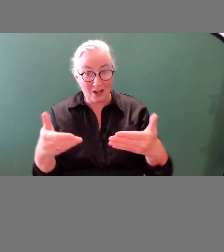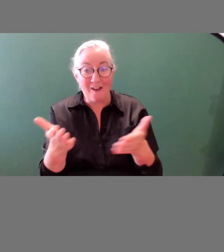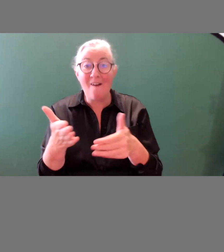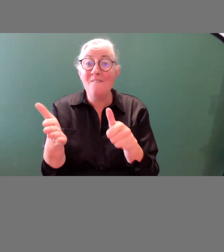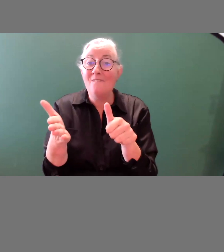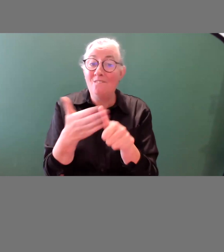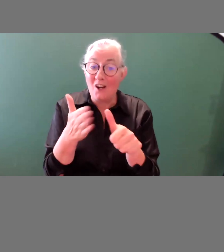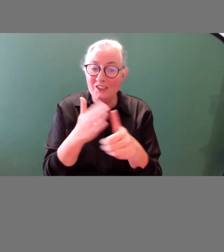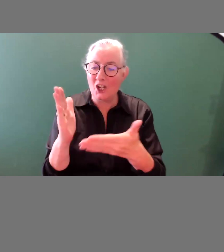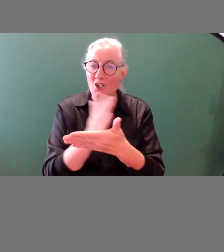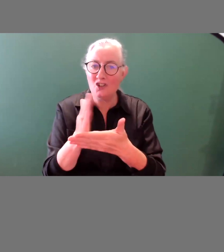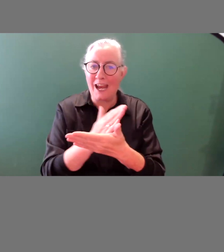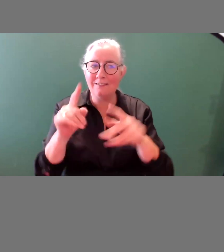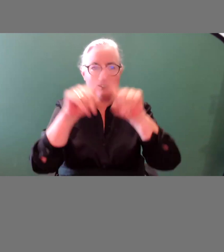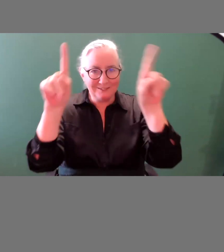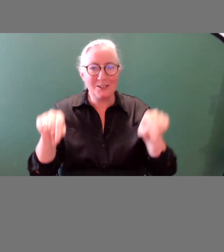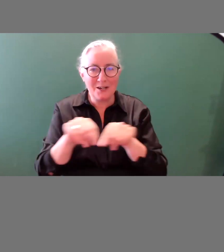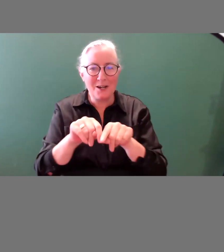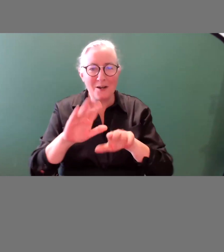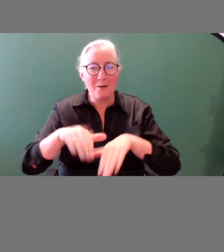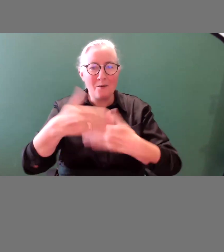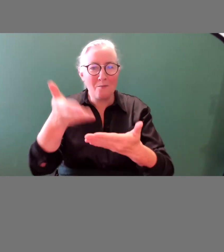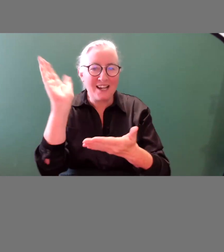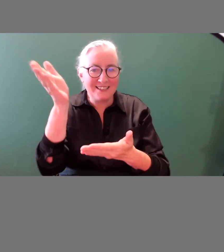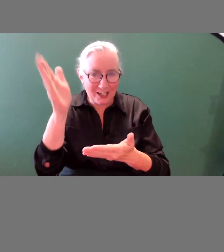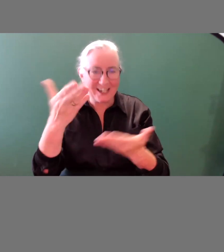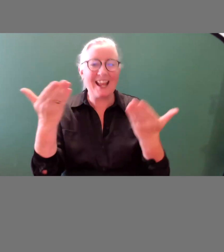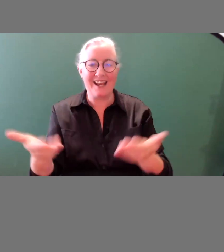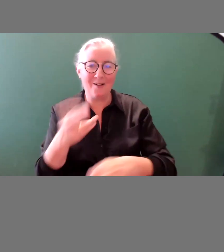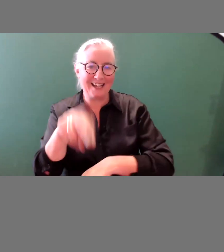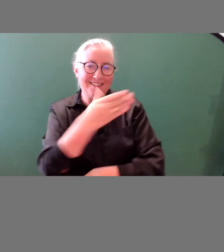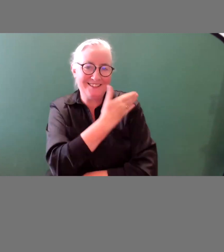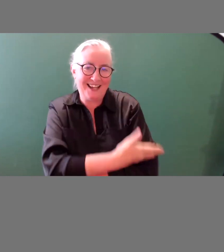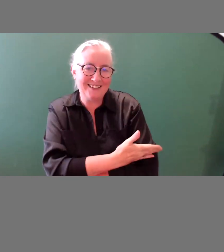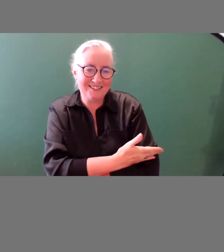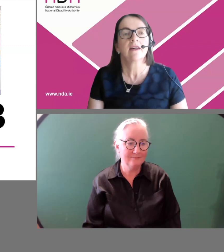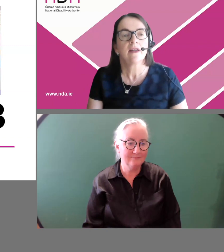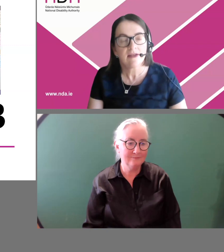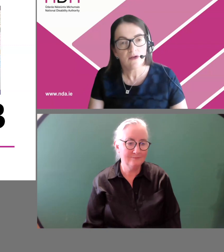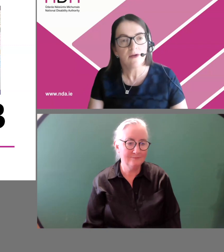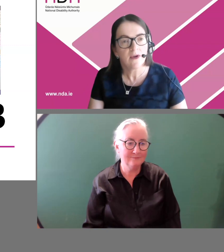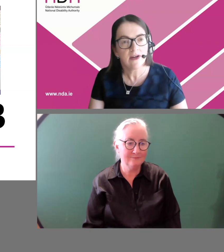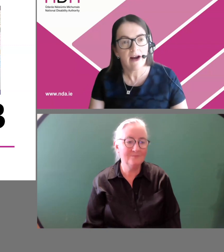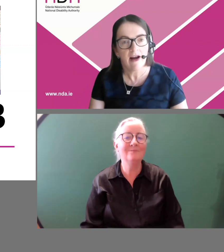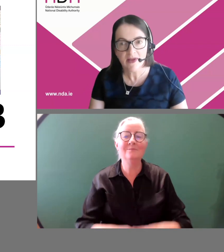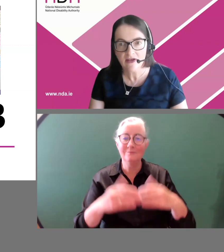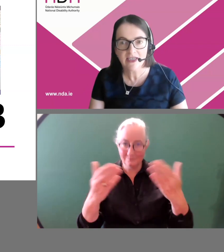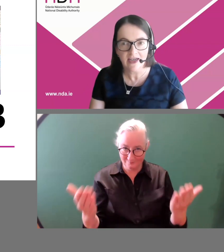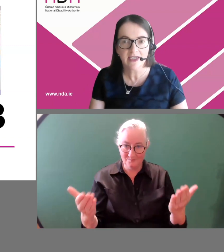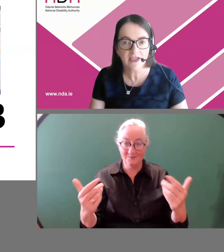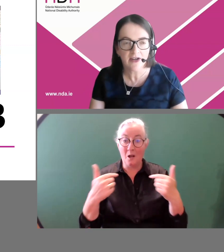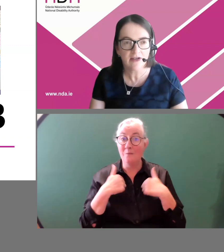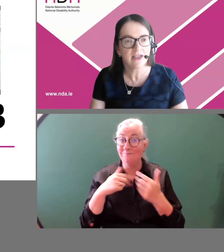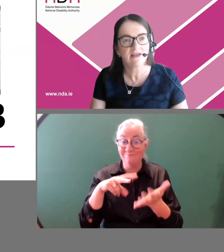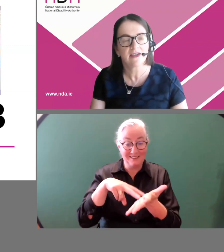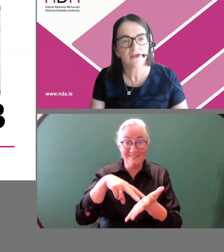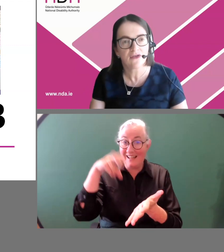share my presentation and we'll get started. So, we are delighted here at the Centre for